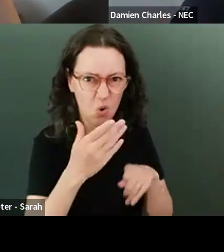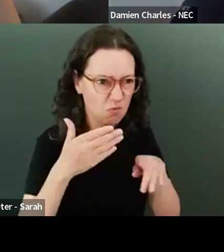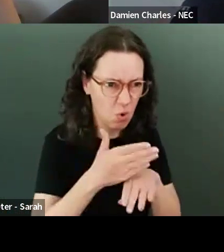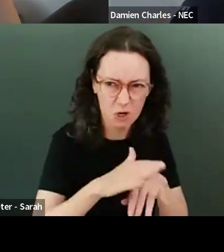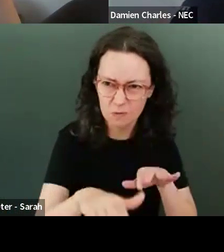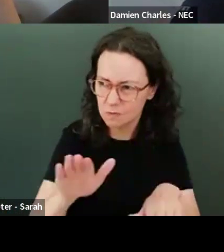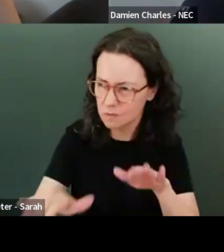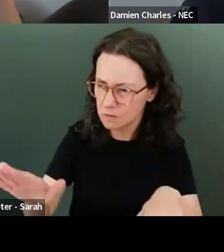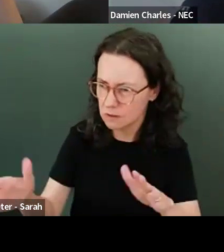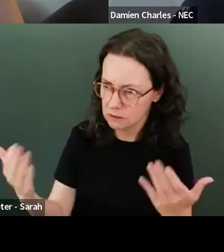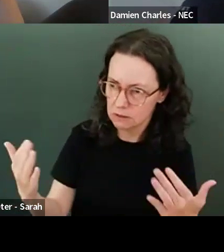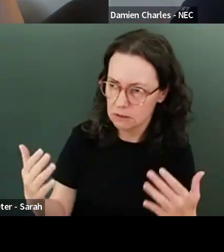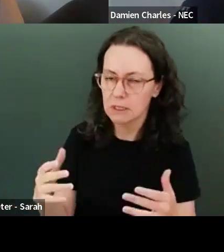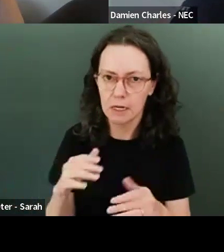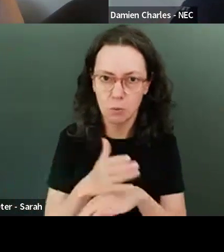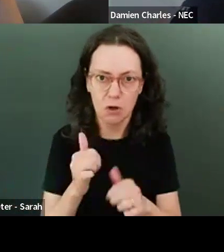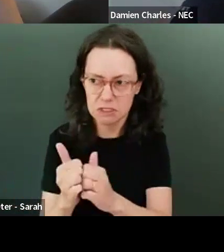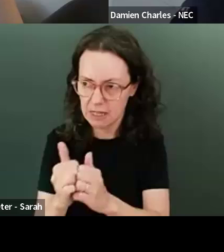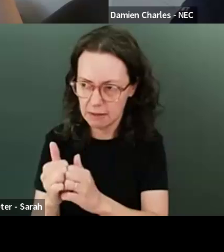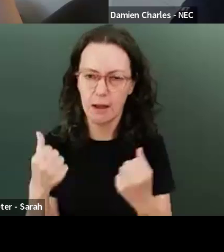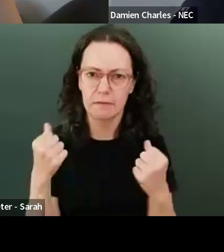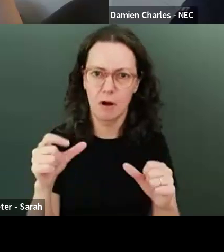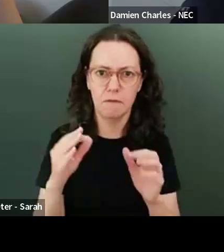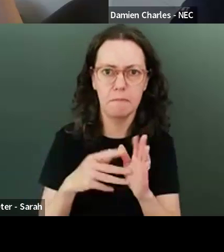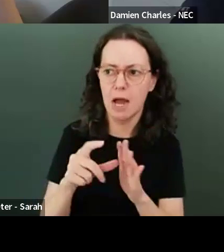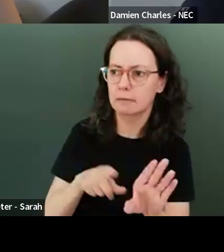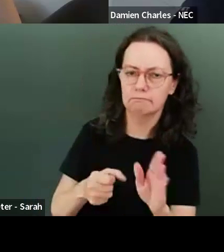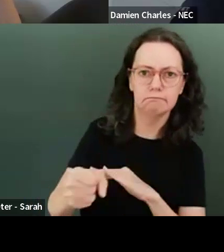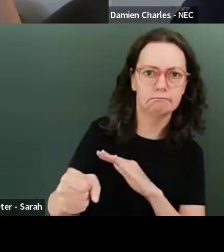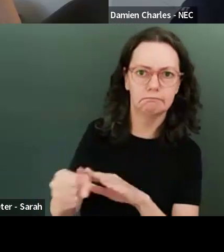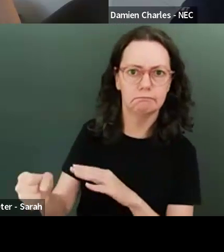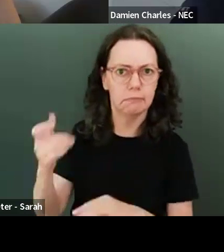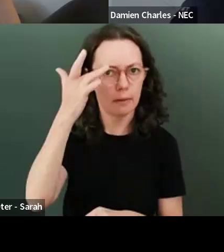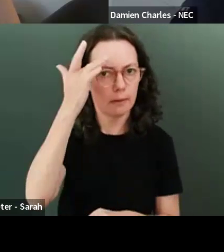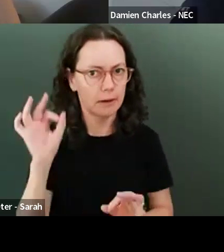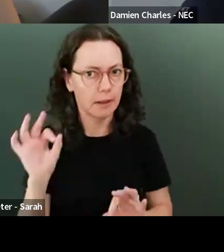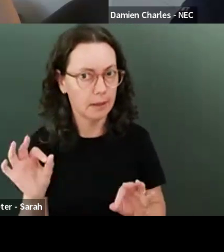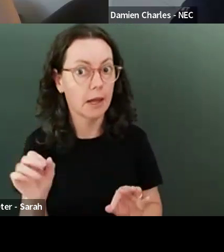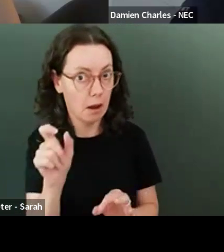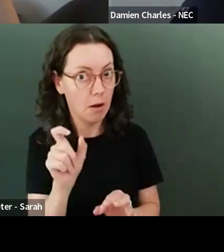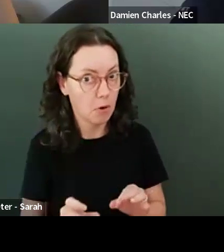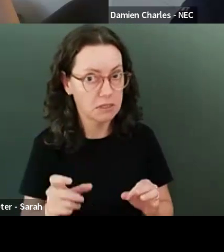with other organizations and I think if we don't call out the role of that